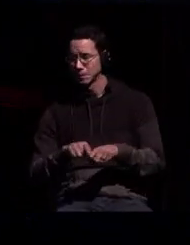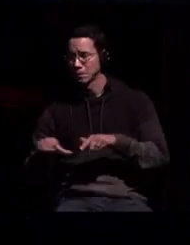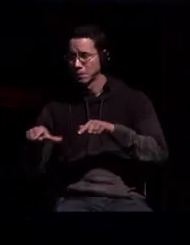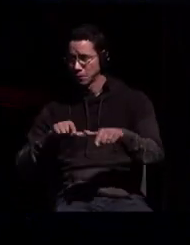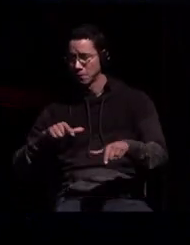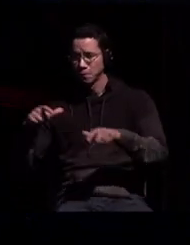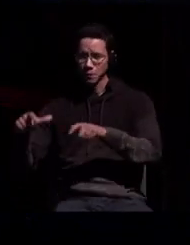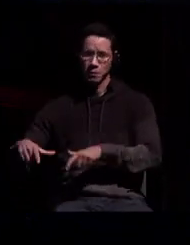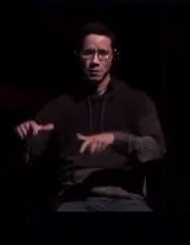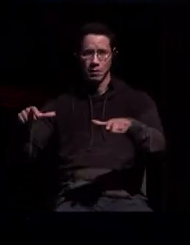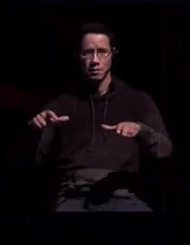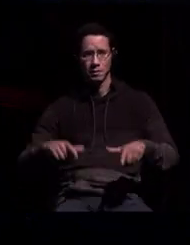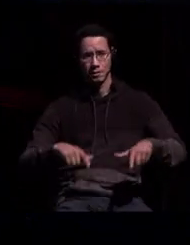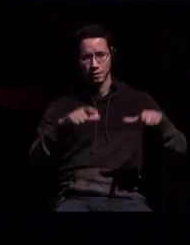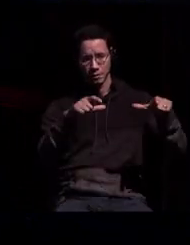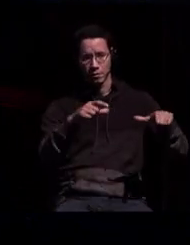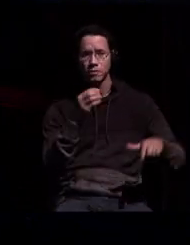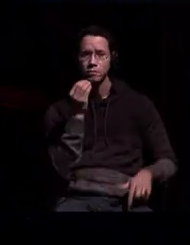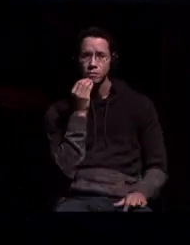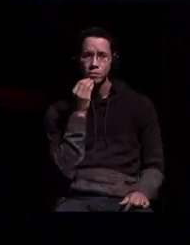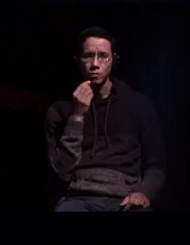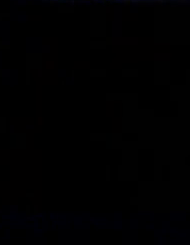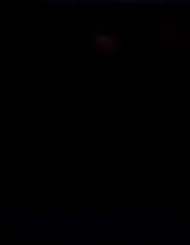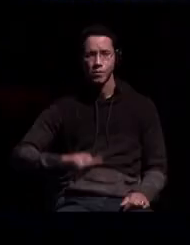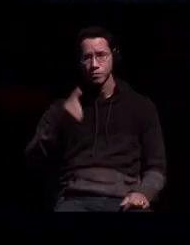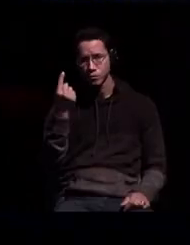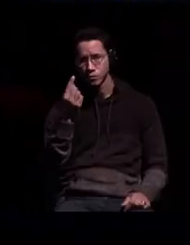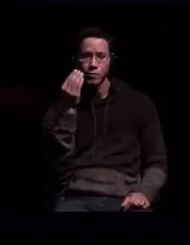I saw a university try to include